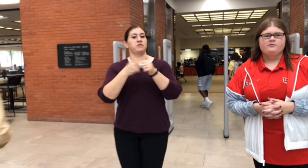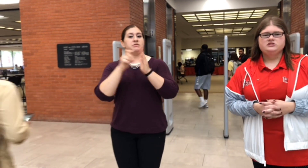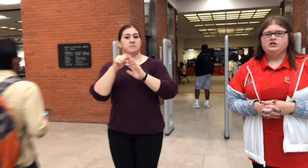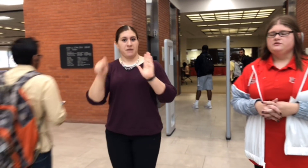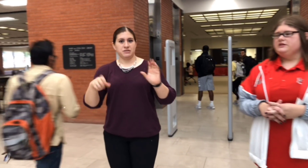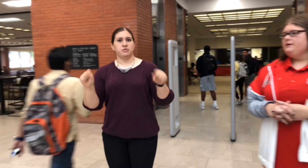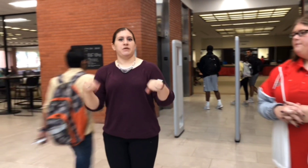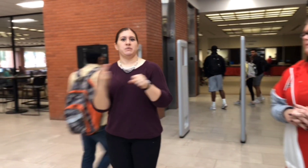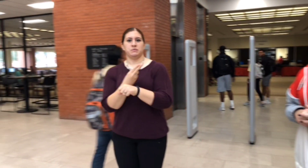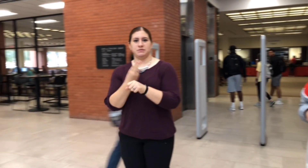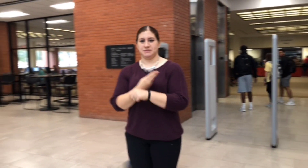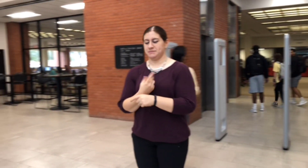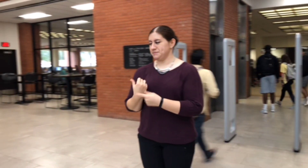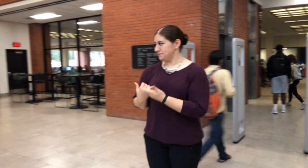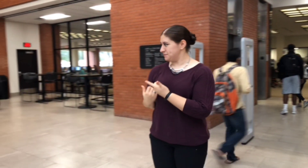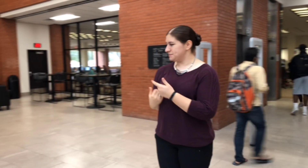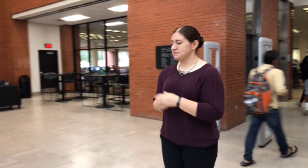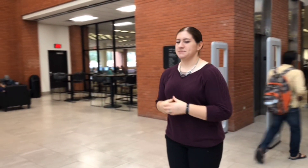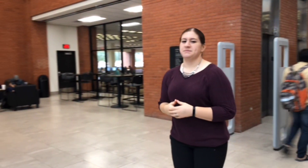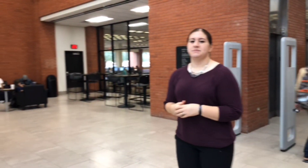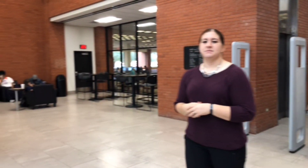able to use it.